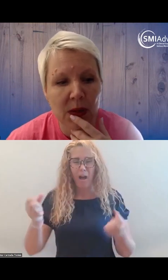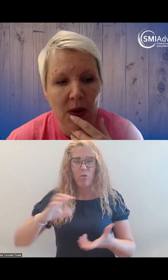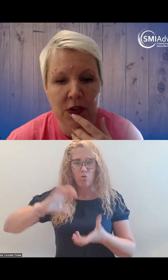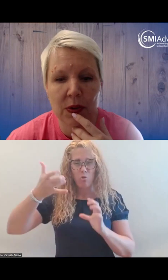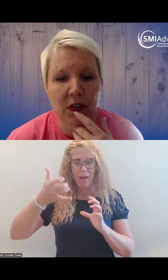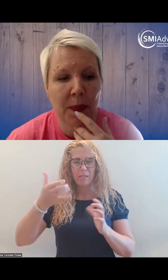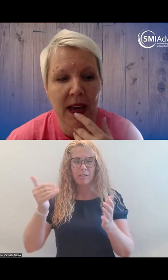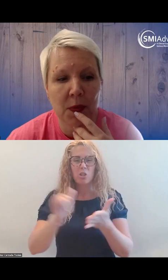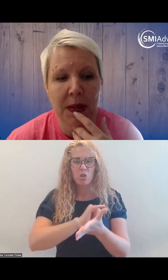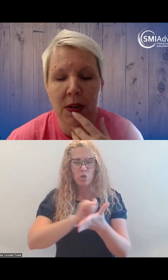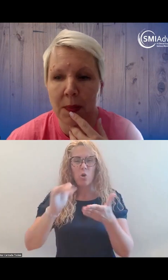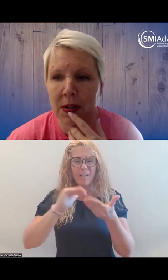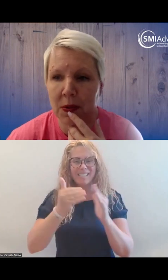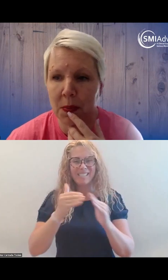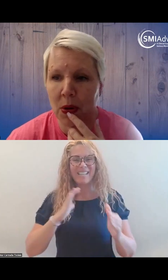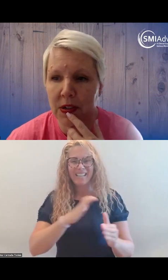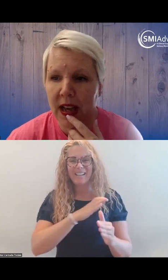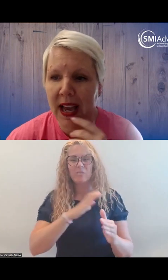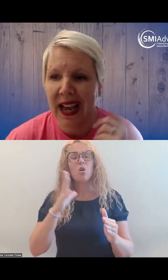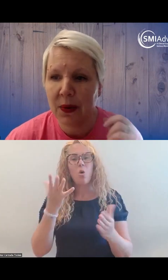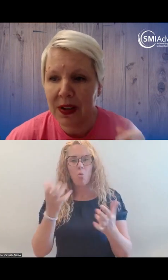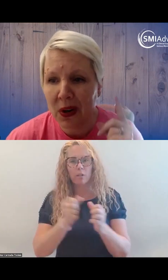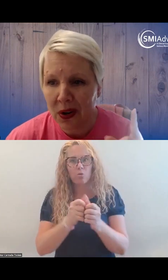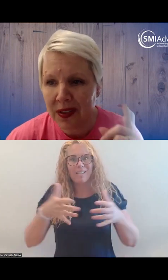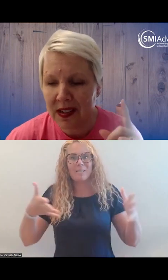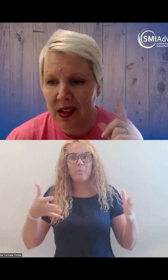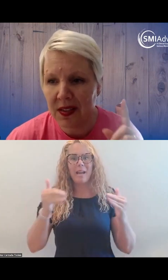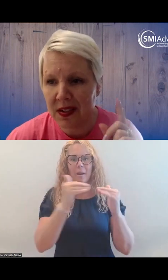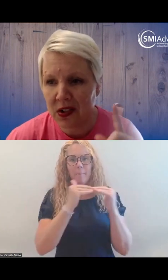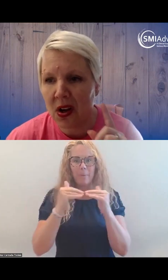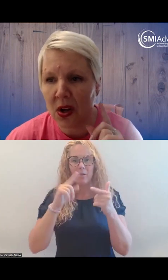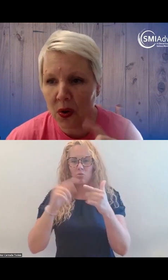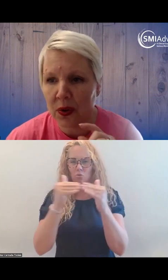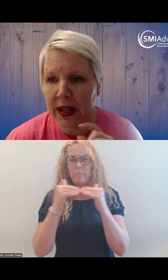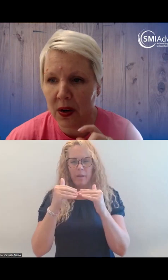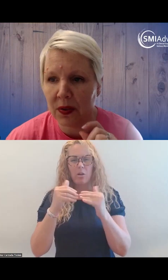WANTS TO EXPAND PEER TO PEER SUPPORT. WE HAVE HEARD THIS ON THE CALL OVER